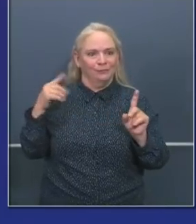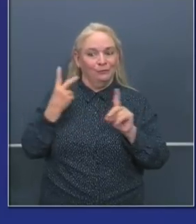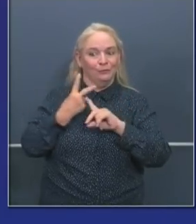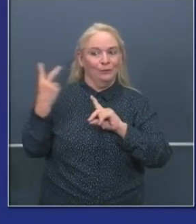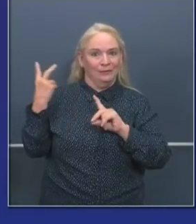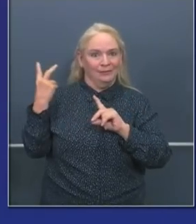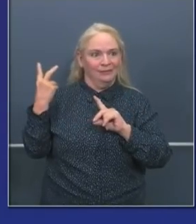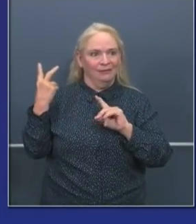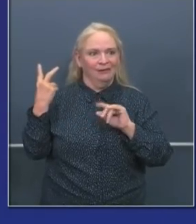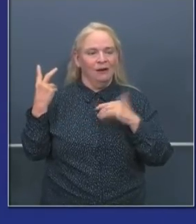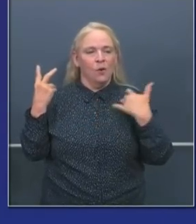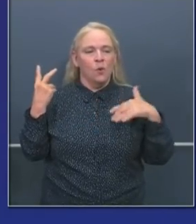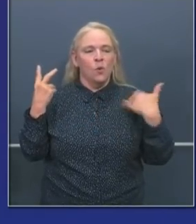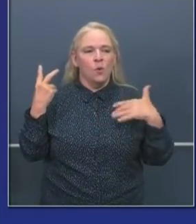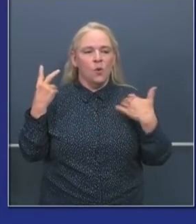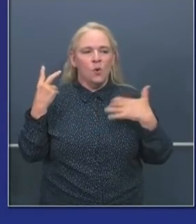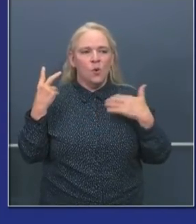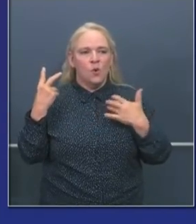BEGIN THE MONTH OF JULY.